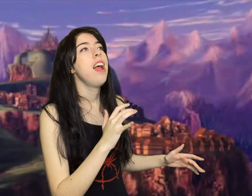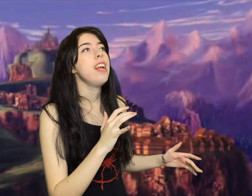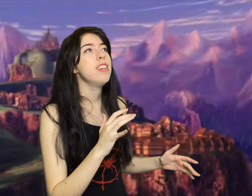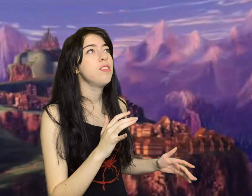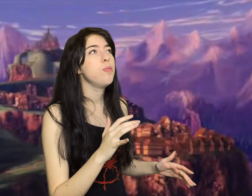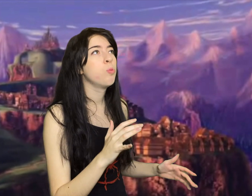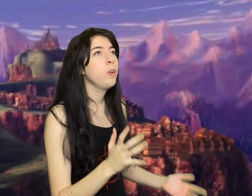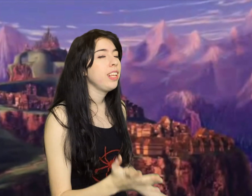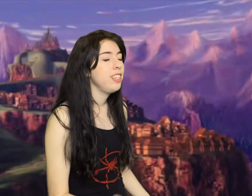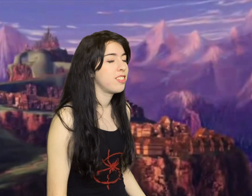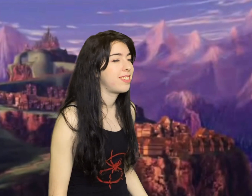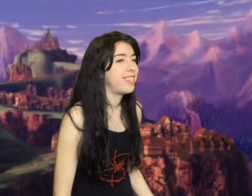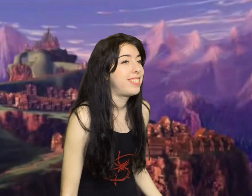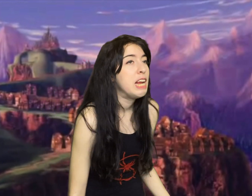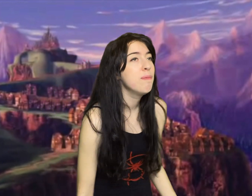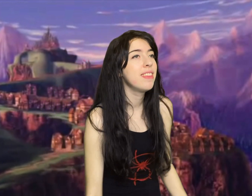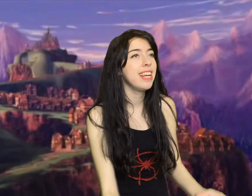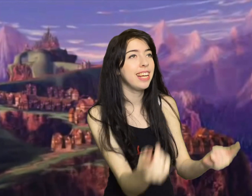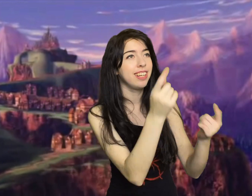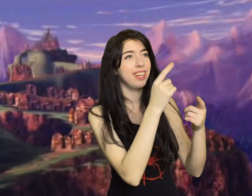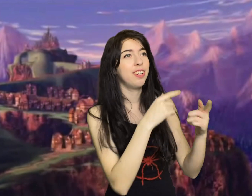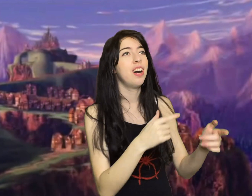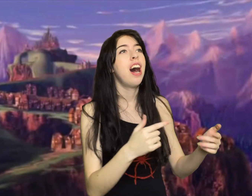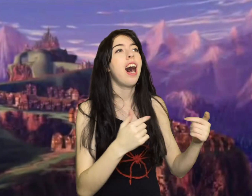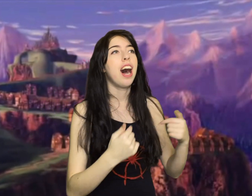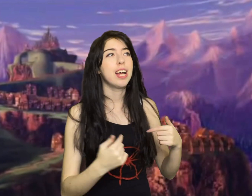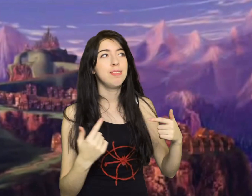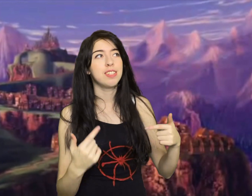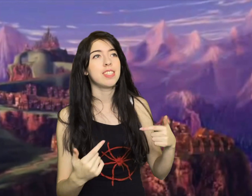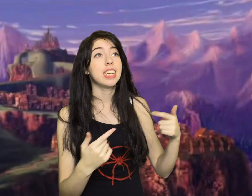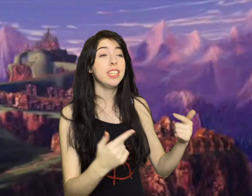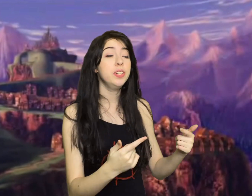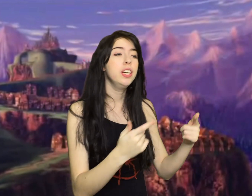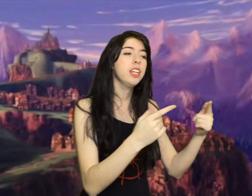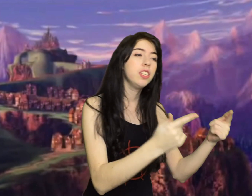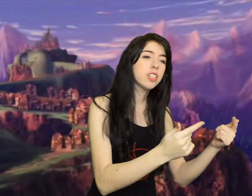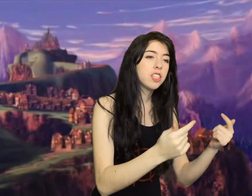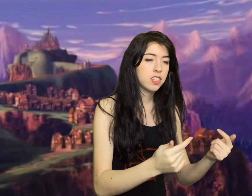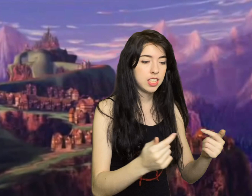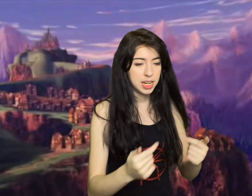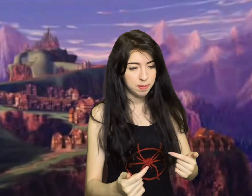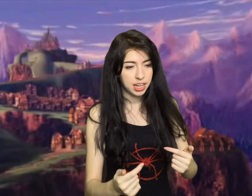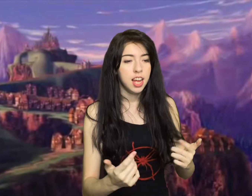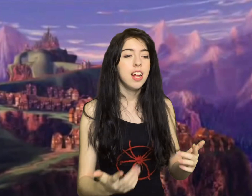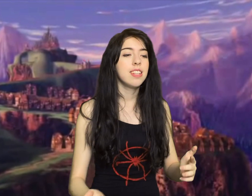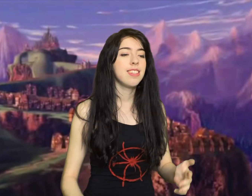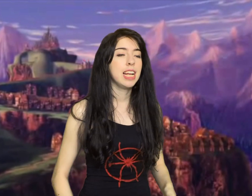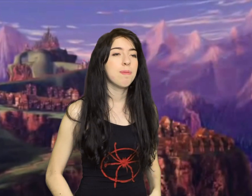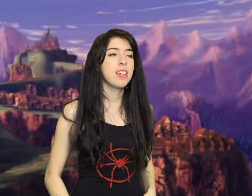is really just the same thing you know 'i'm just like you' 'you're just like me' it's the same thing